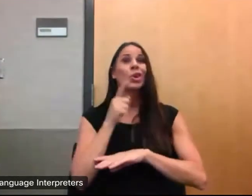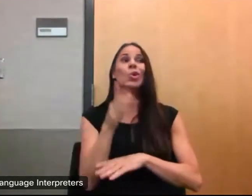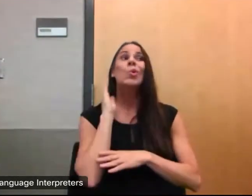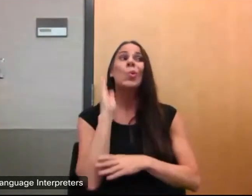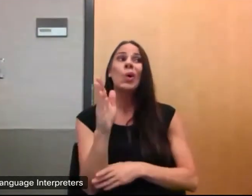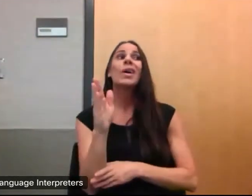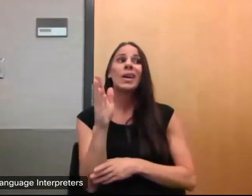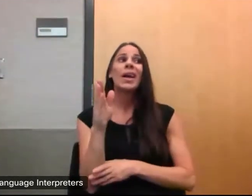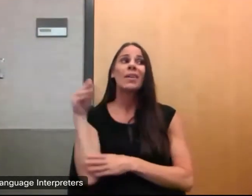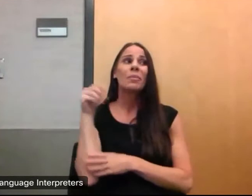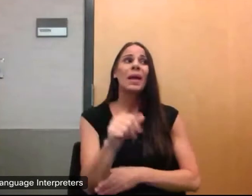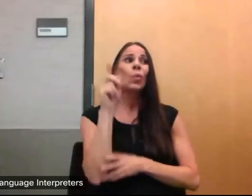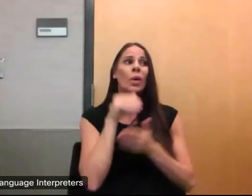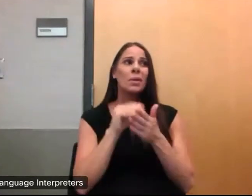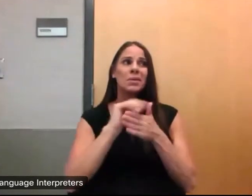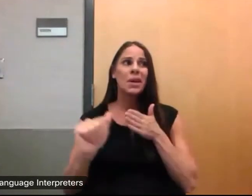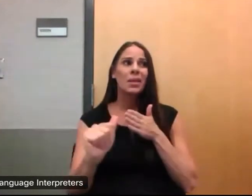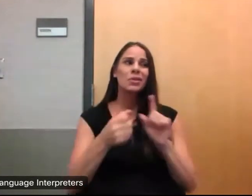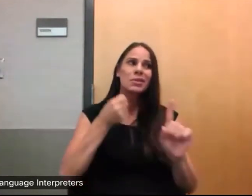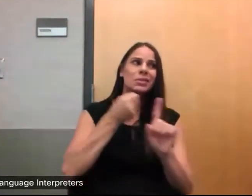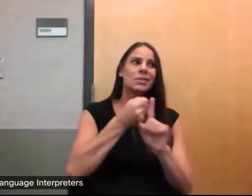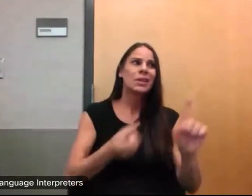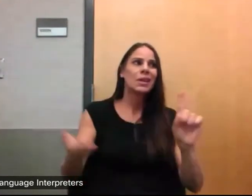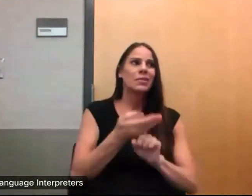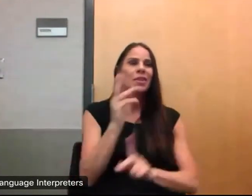people to follow you before the pandemic. And so I don't I don't have the answers of